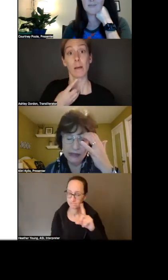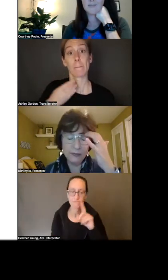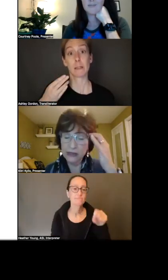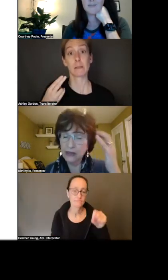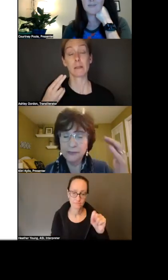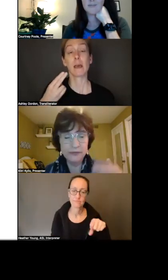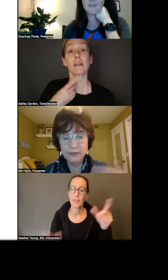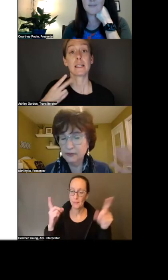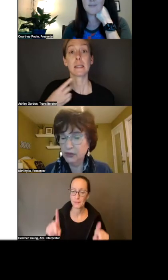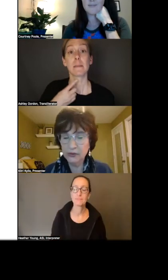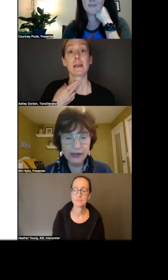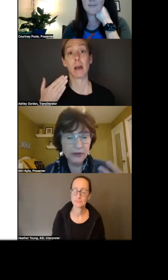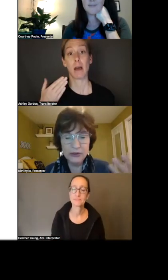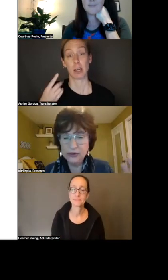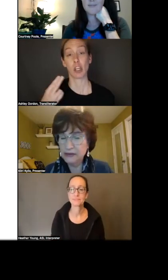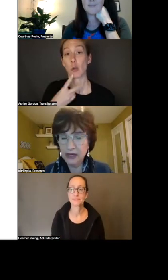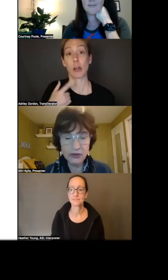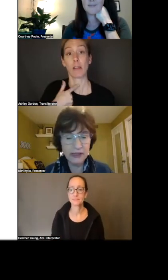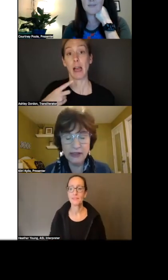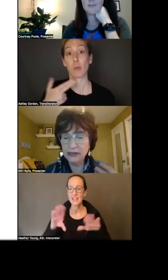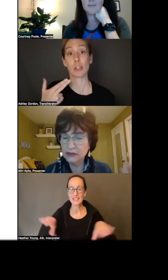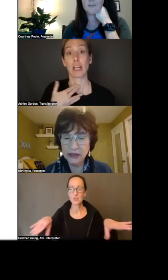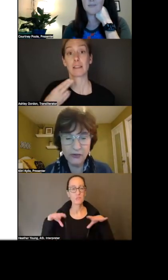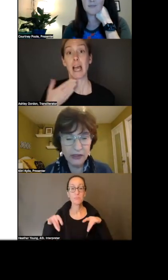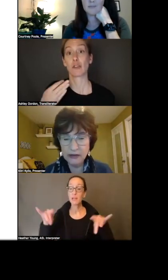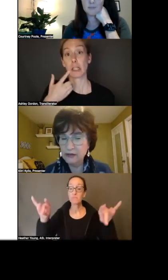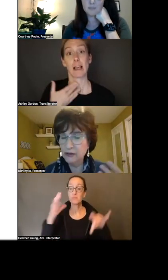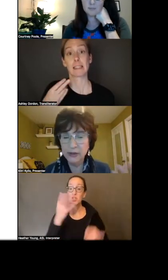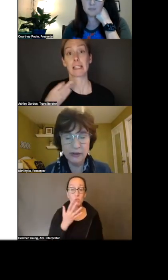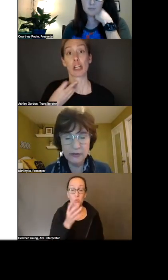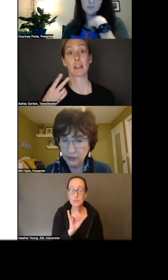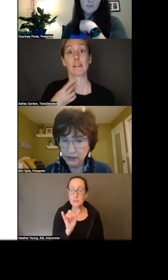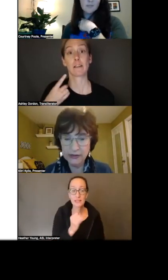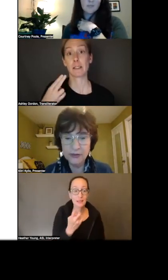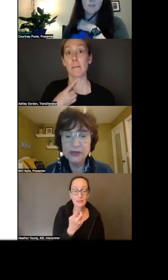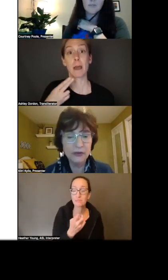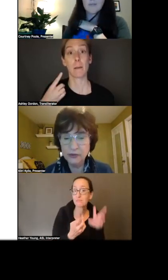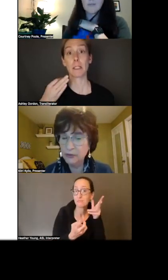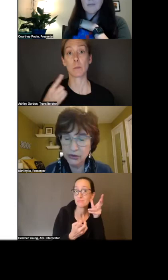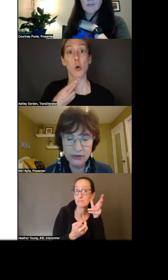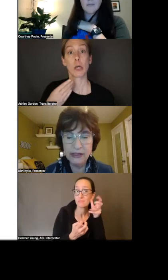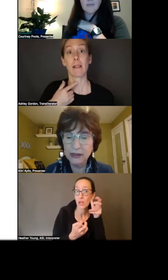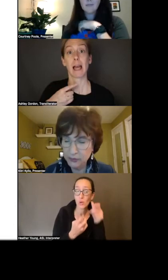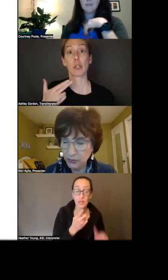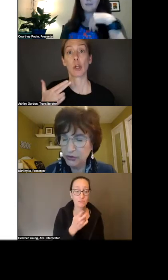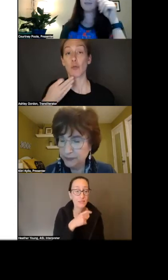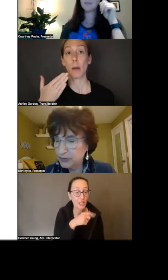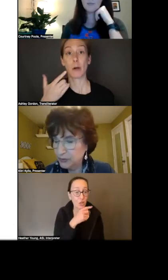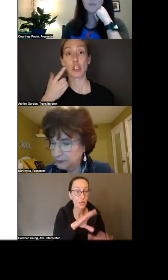Kids pick it up, cued language, as naturally as hearing kids pick up spoken language. Through immersion and exposure, so.